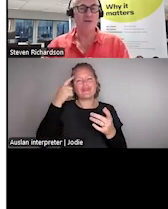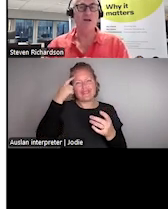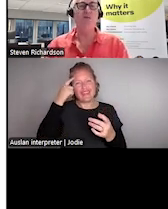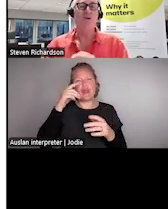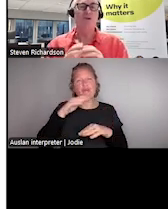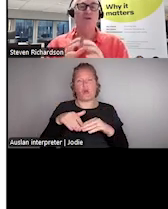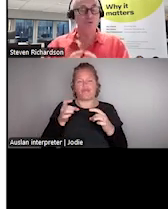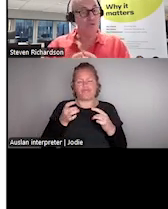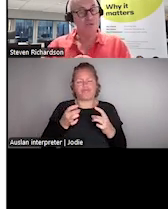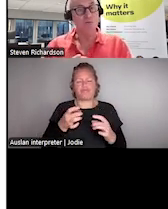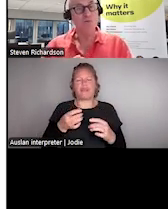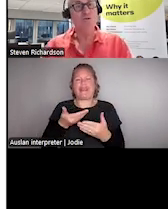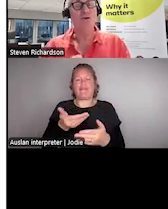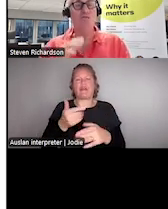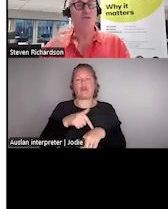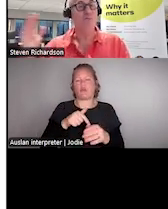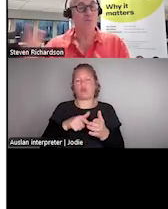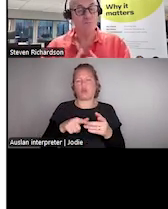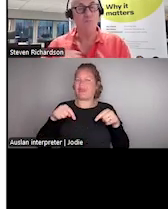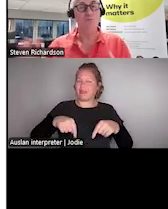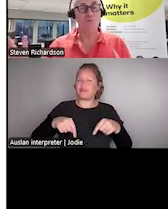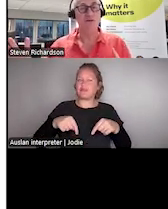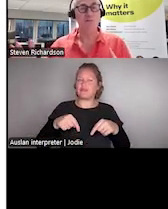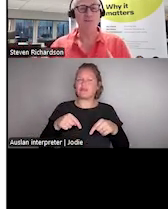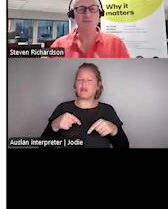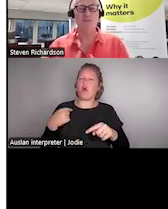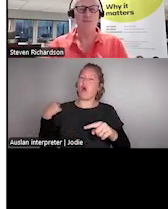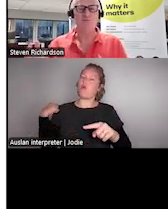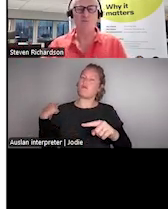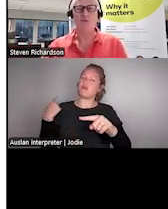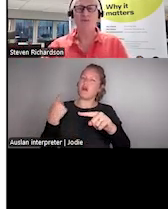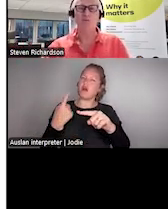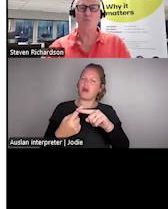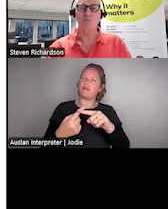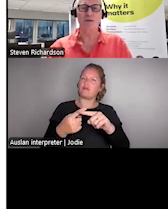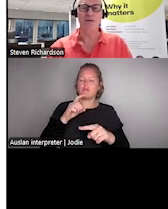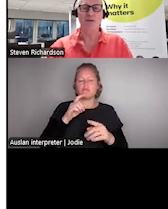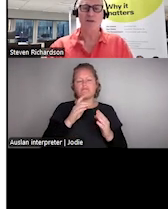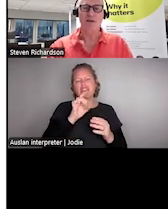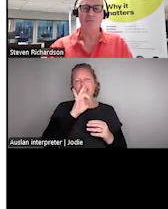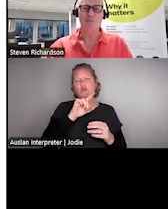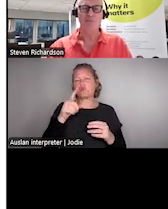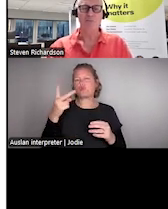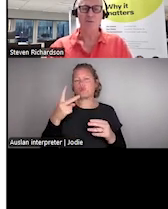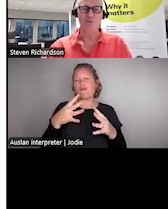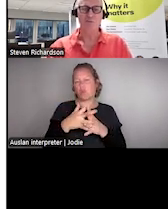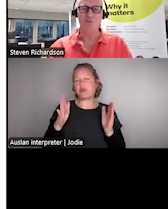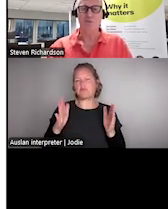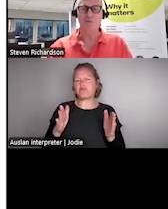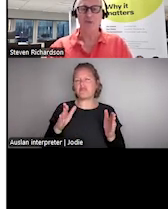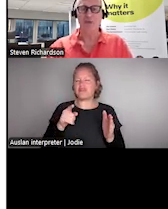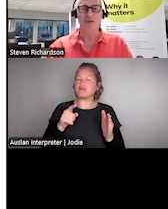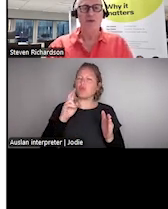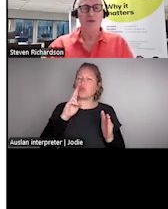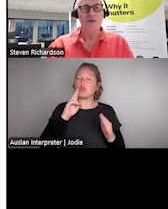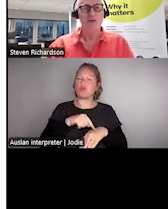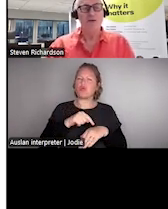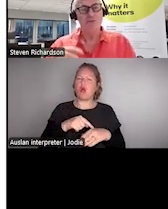time to do this work over a period of time. As I said, 10 ? 12 weeks is probably usual.